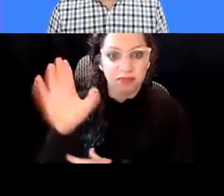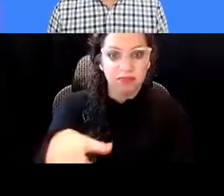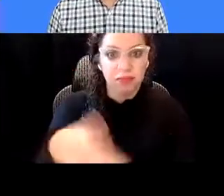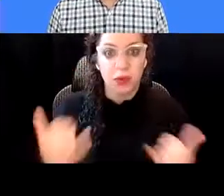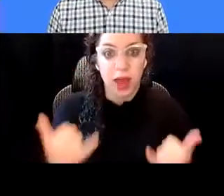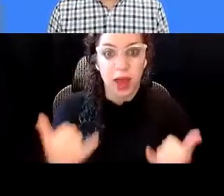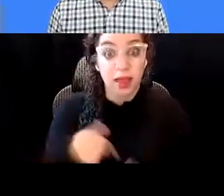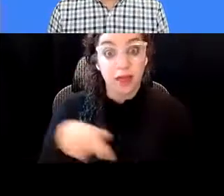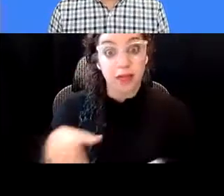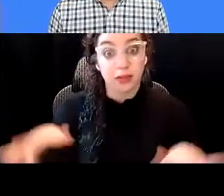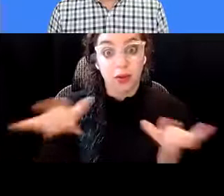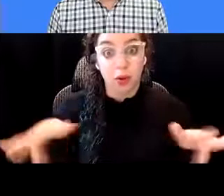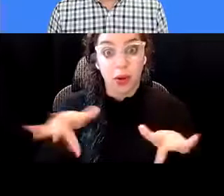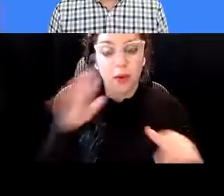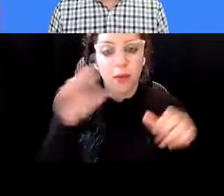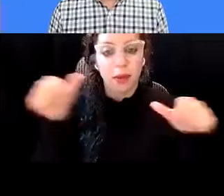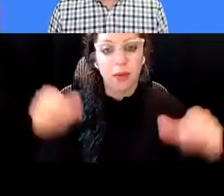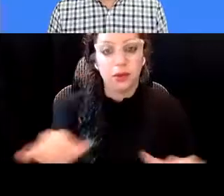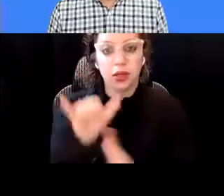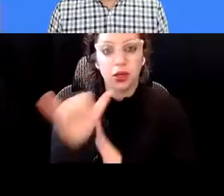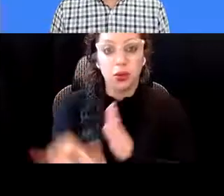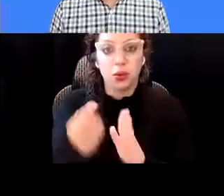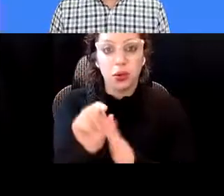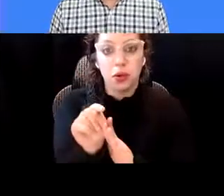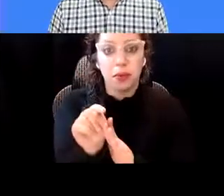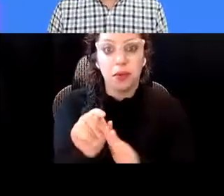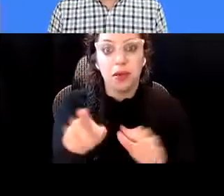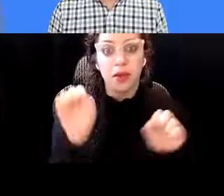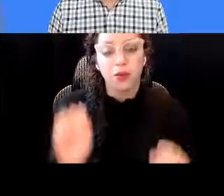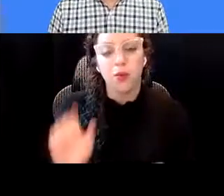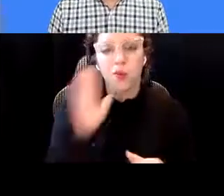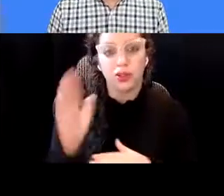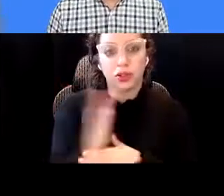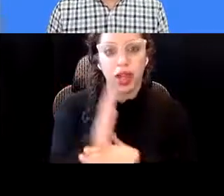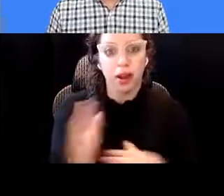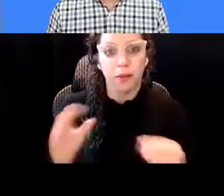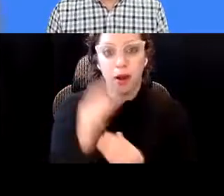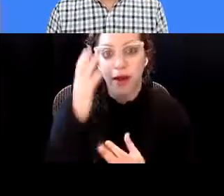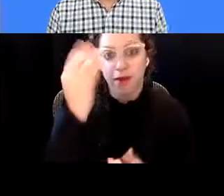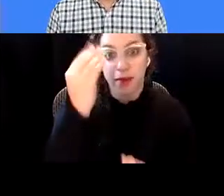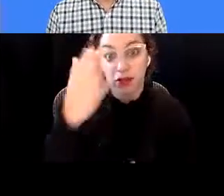This recording will be posted to YouTube for your viewing. We will share more information at the end of this session.